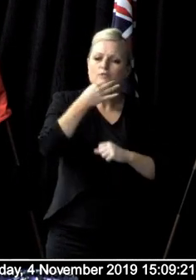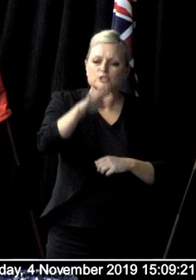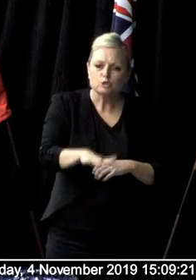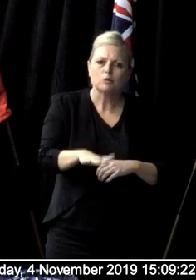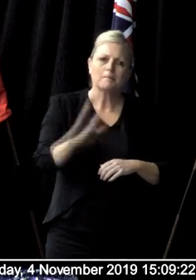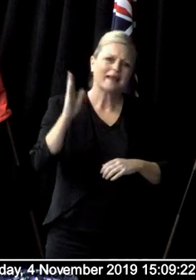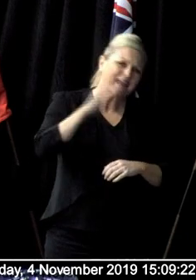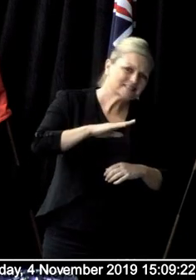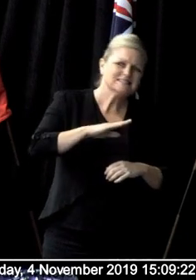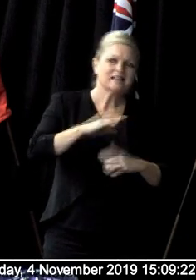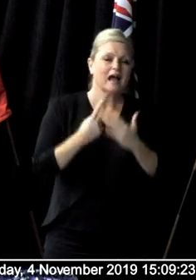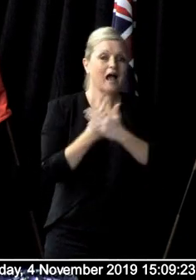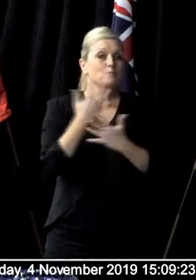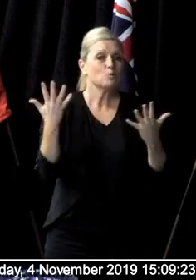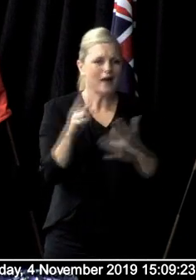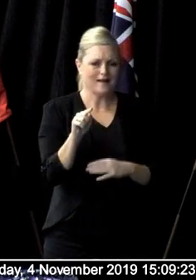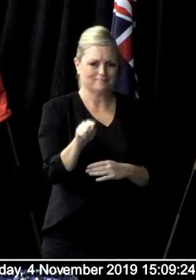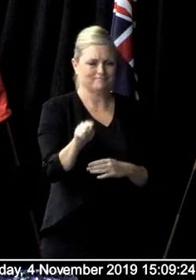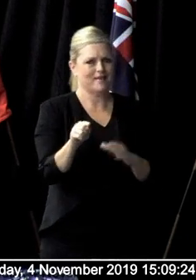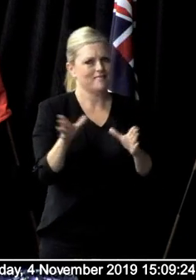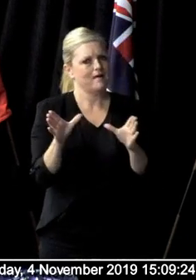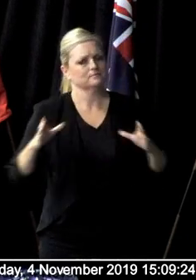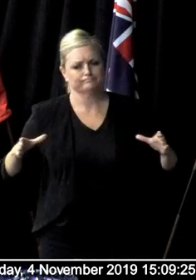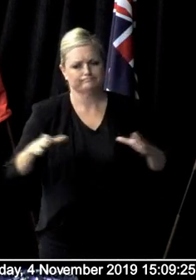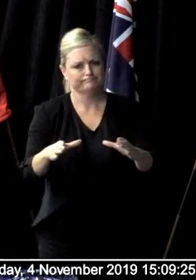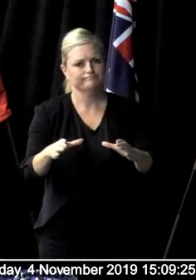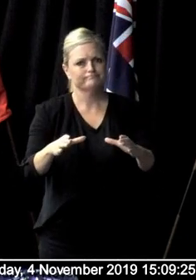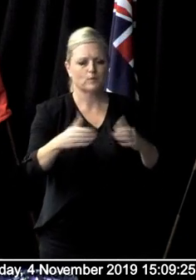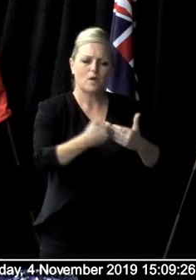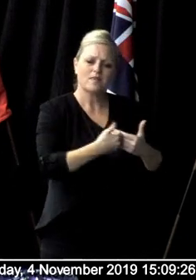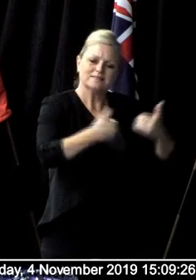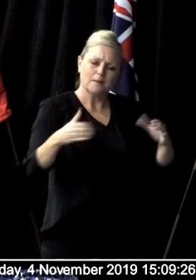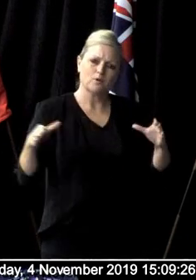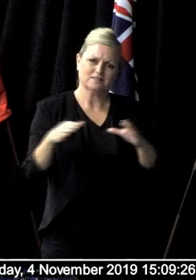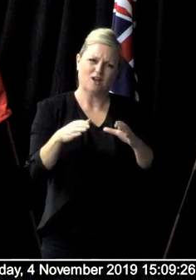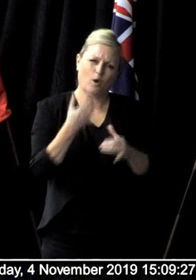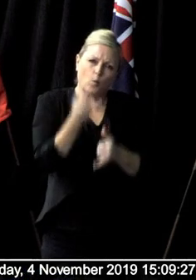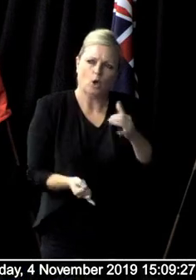occurred in those – when the kids are segregated together. Okay.